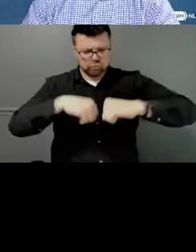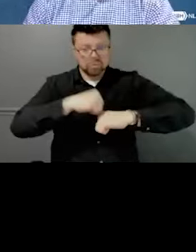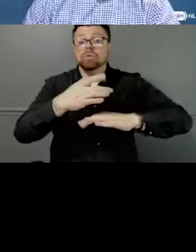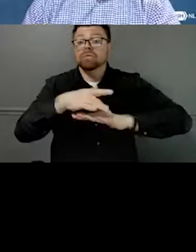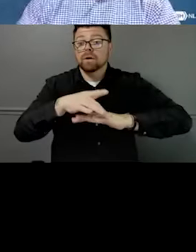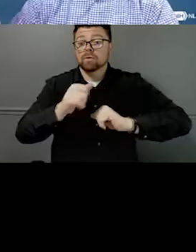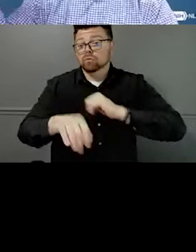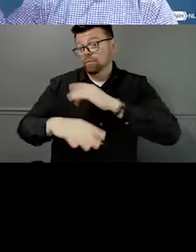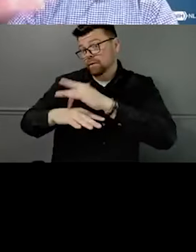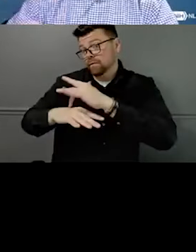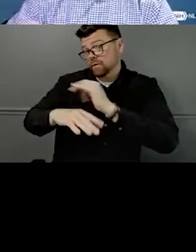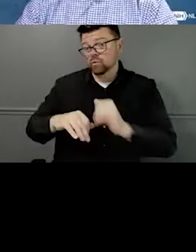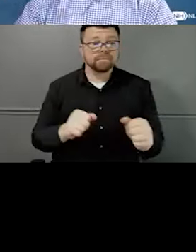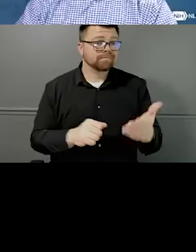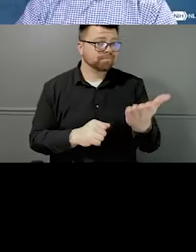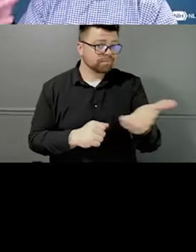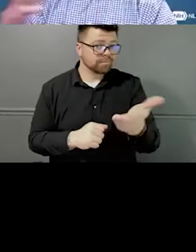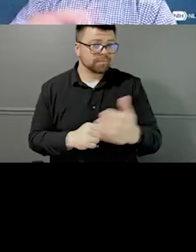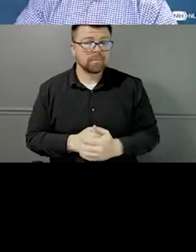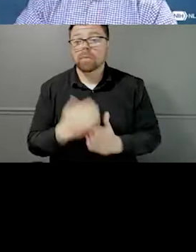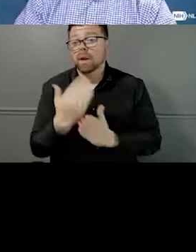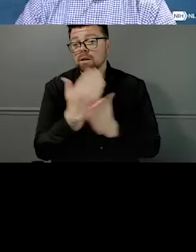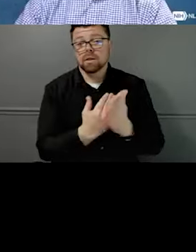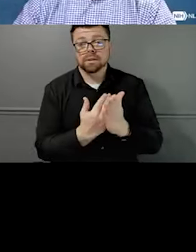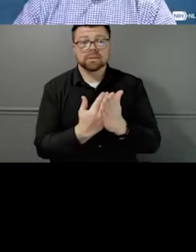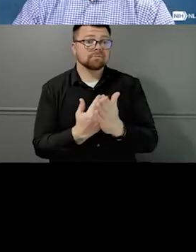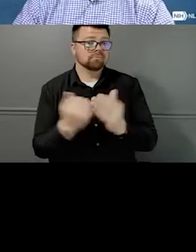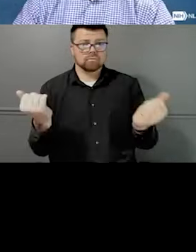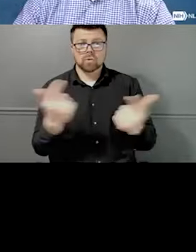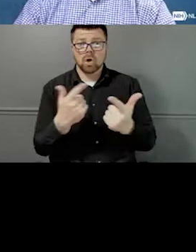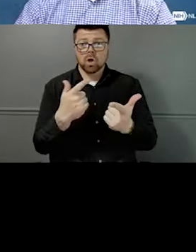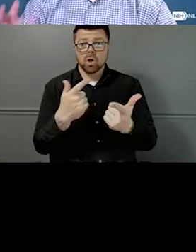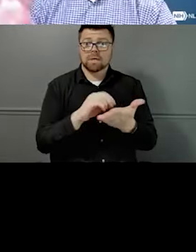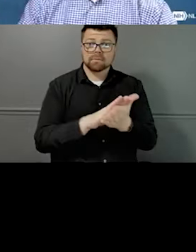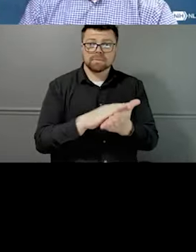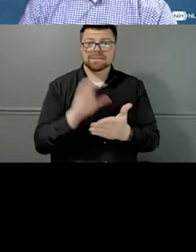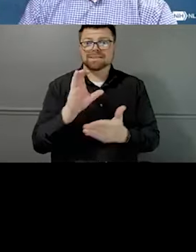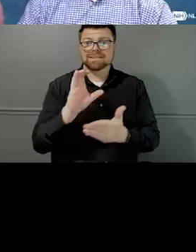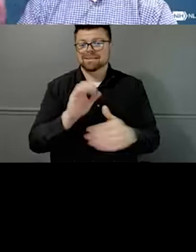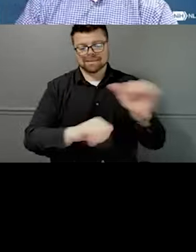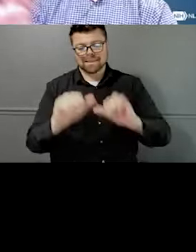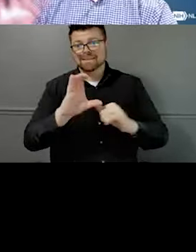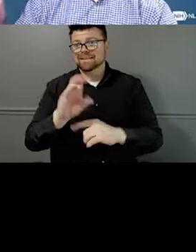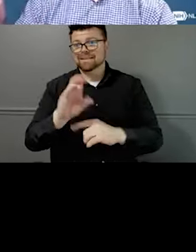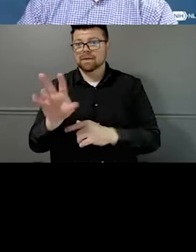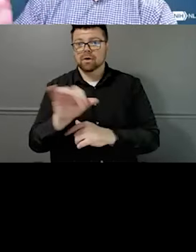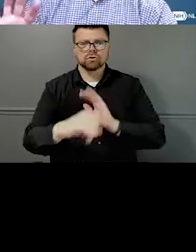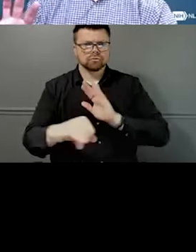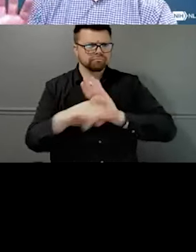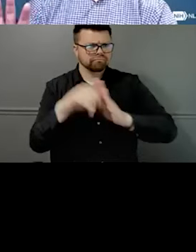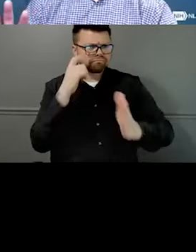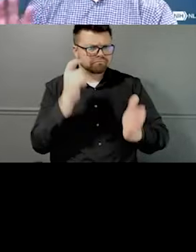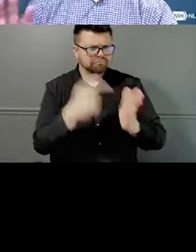In the listing of all the documents that you have in SciENcv, we also identify the different documents